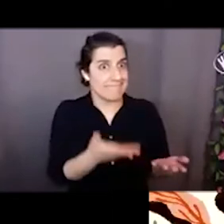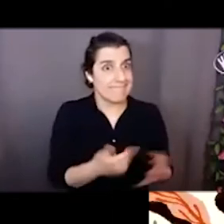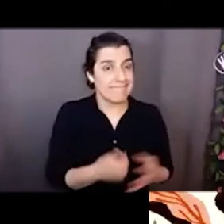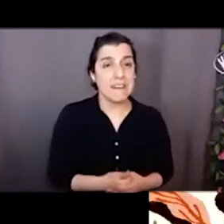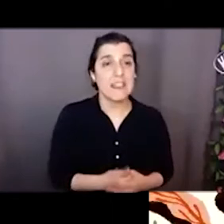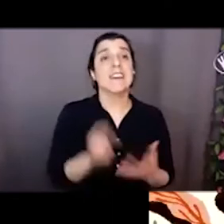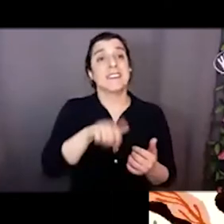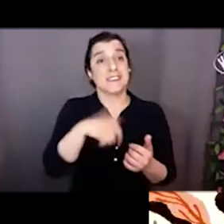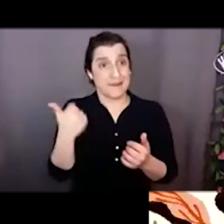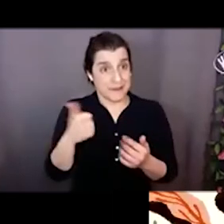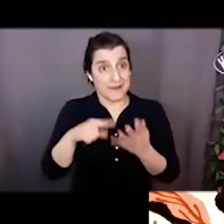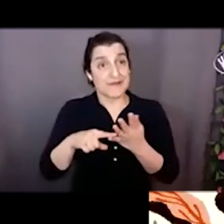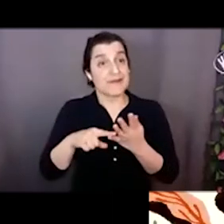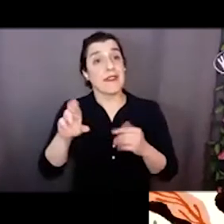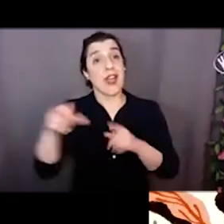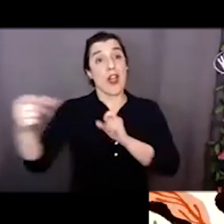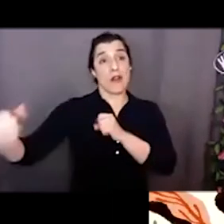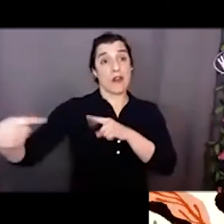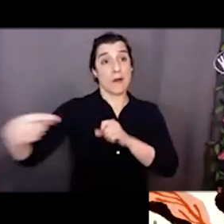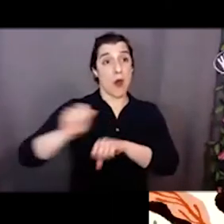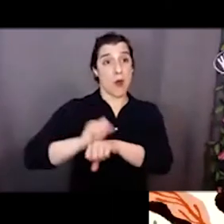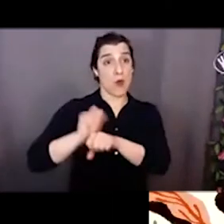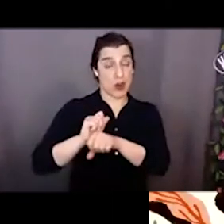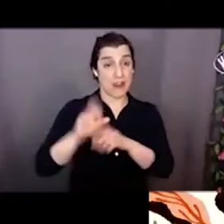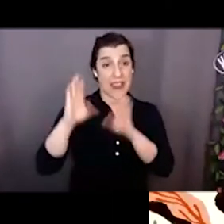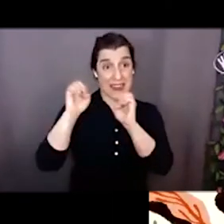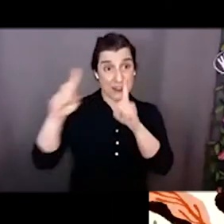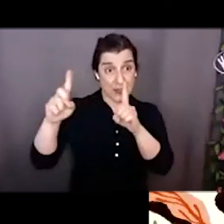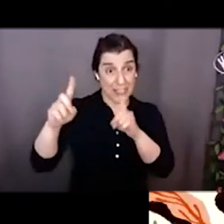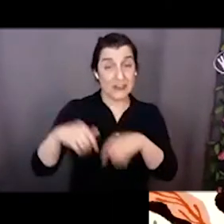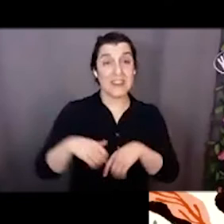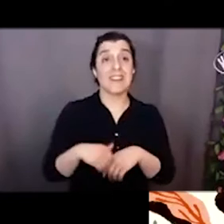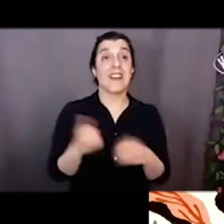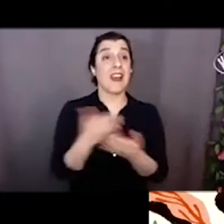a lot of the dependencies that we've had over the years, some of them necessary,